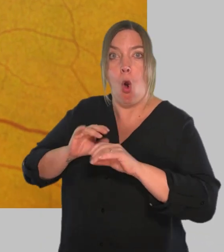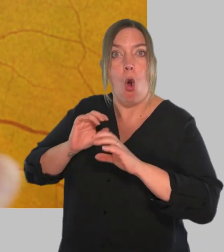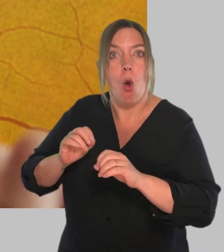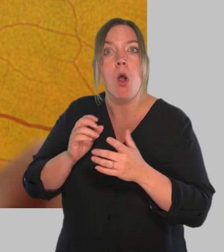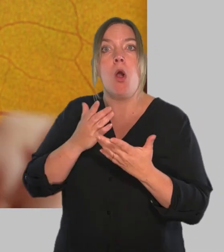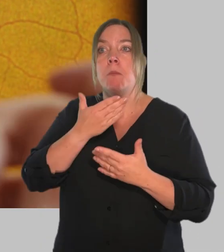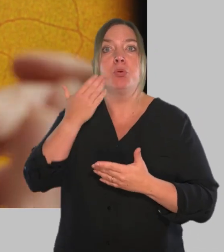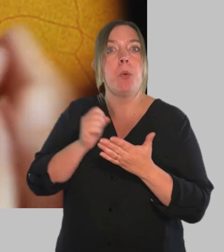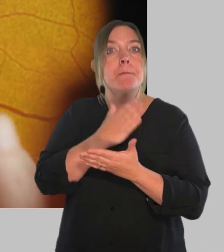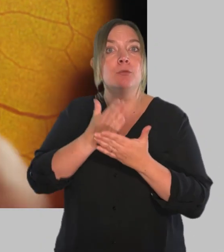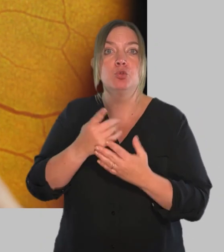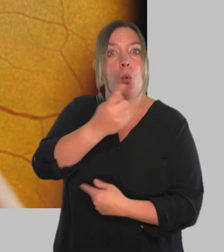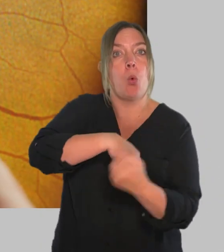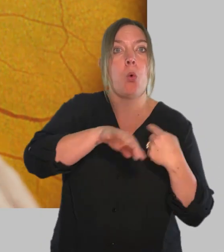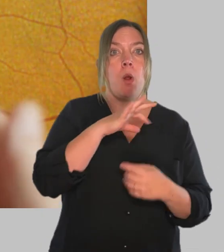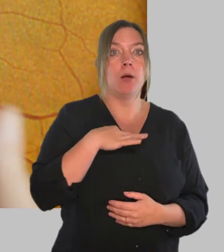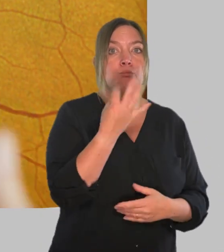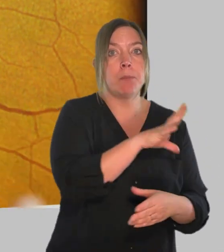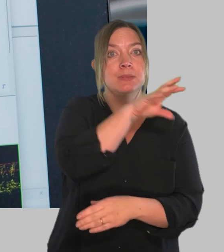then we can't expect the AI to work for everybody.